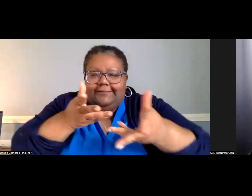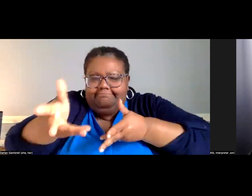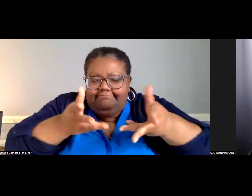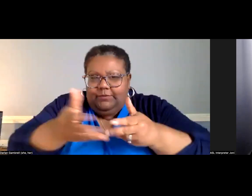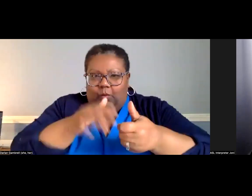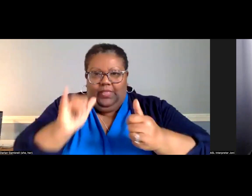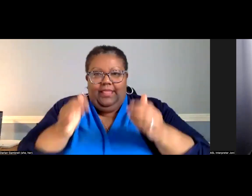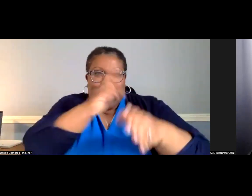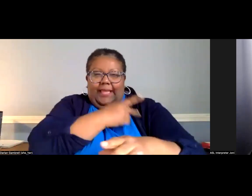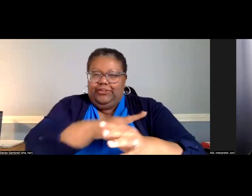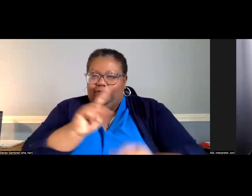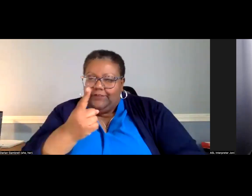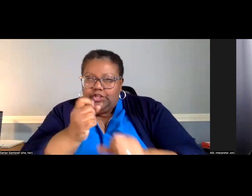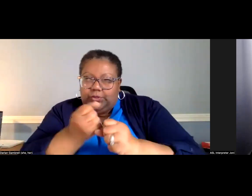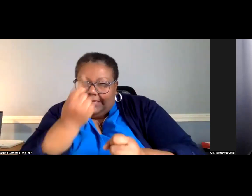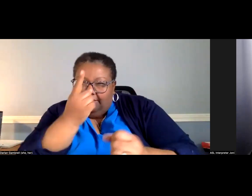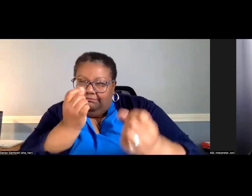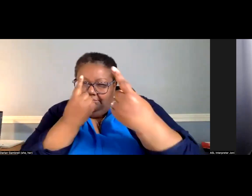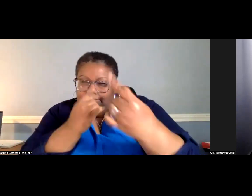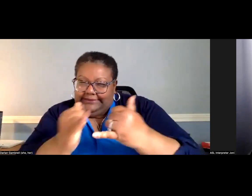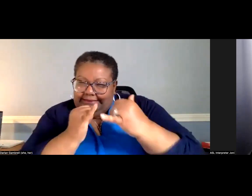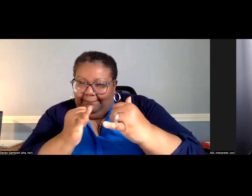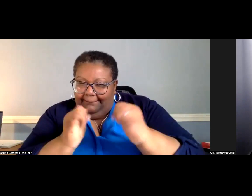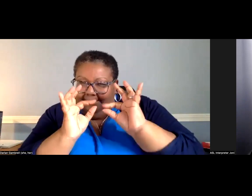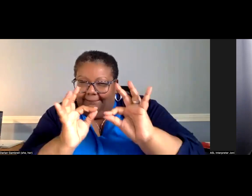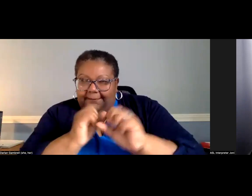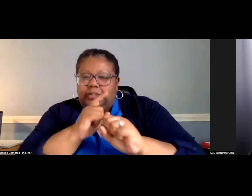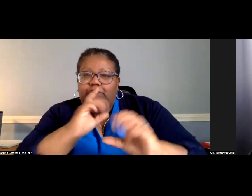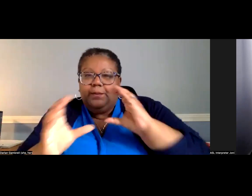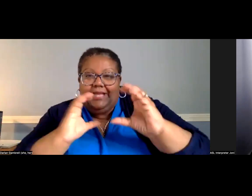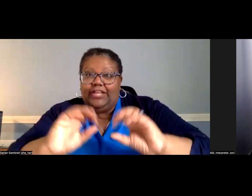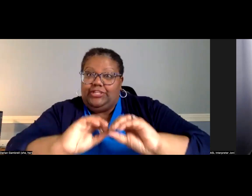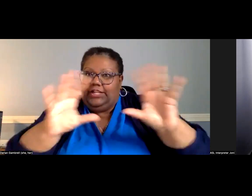so it's very important whenever you're interacting with patients to First make sure you're on the